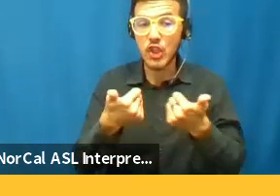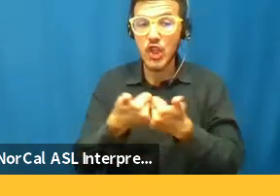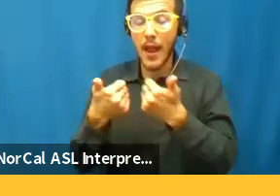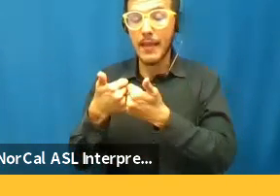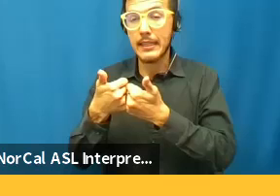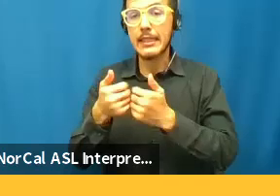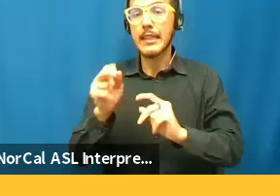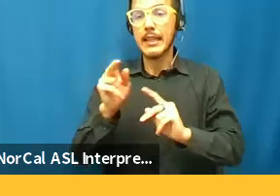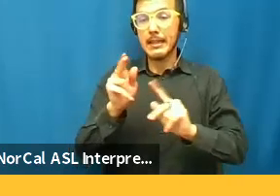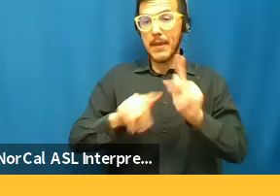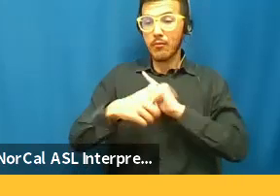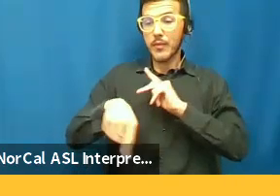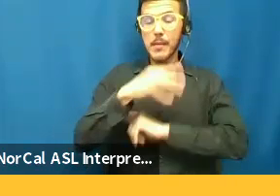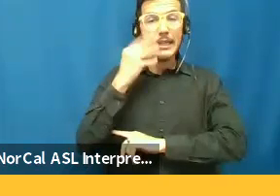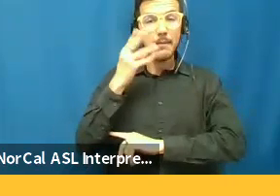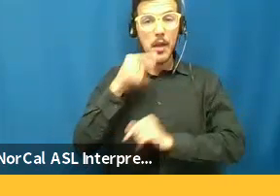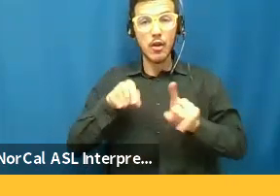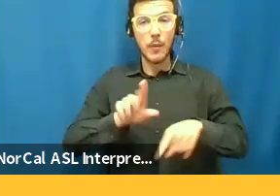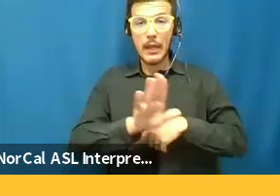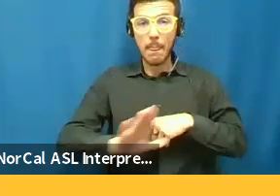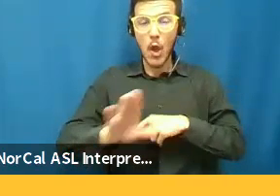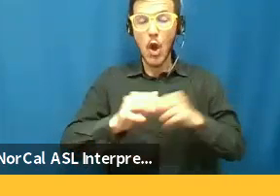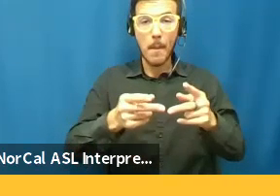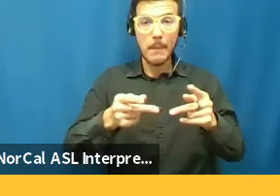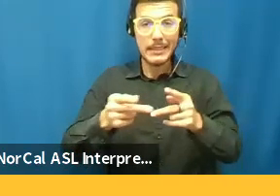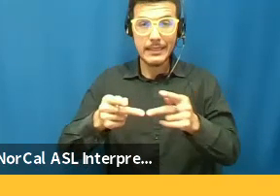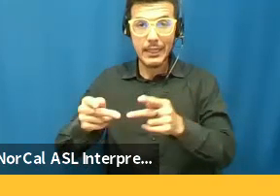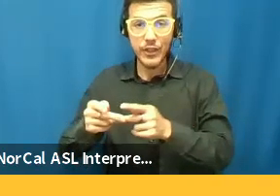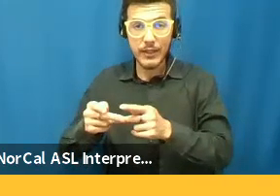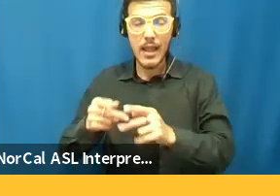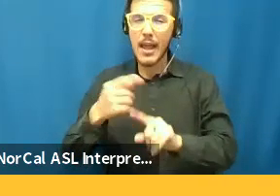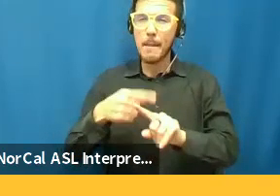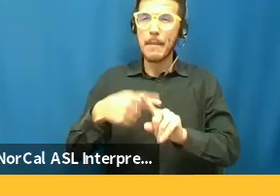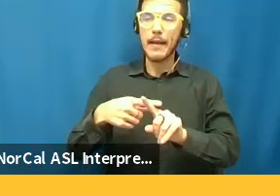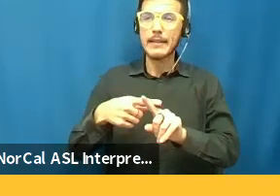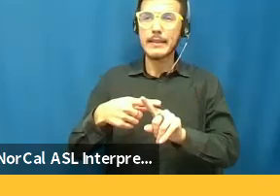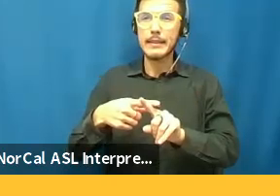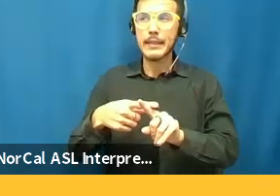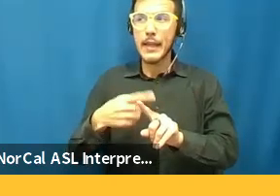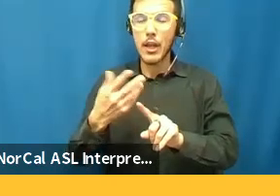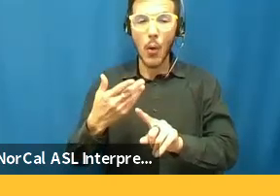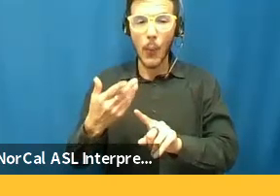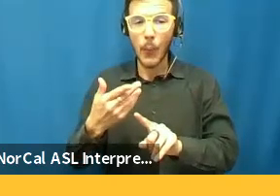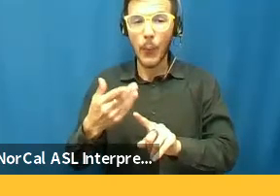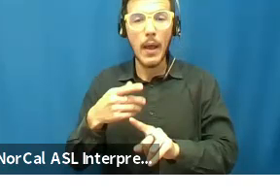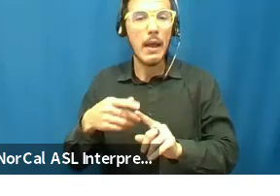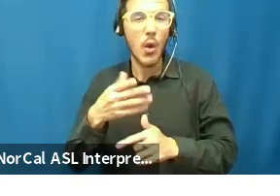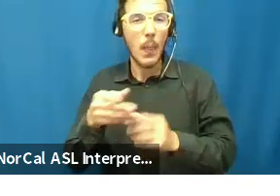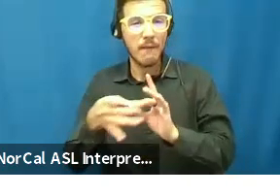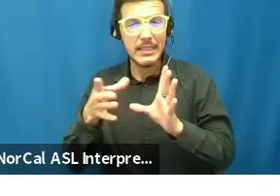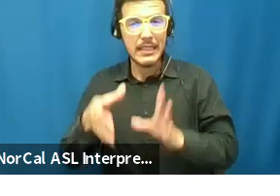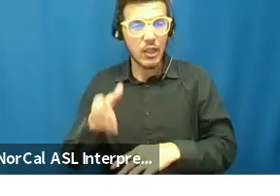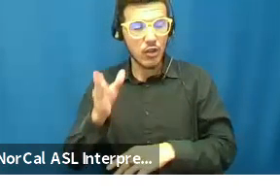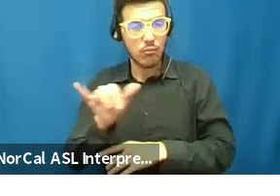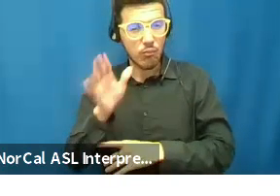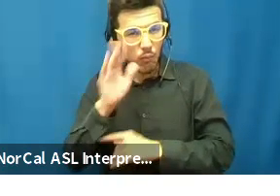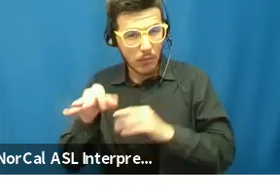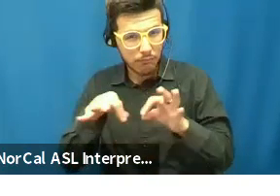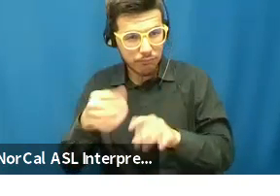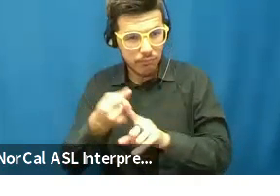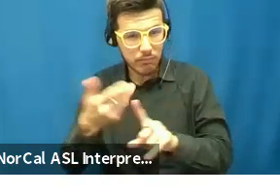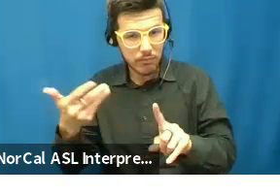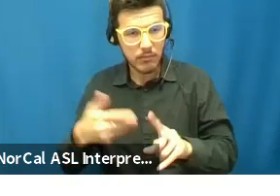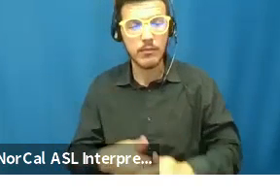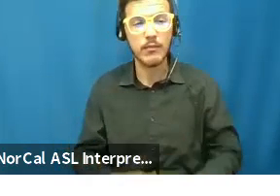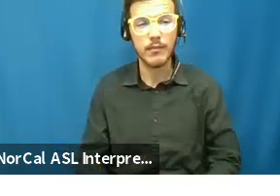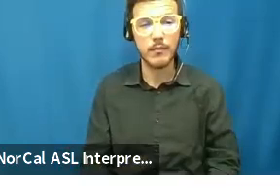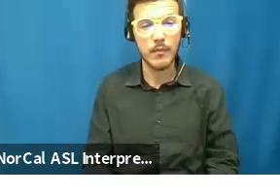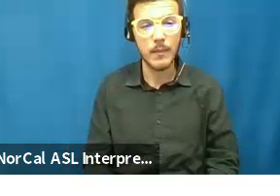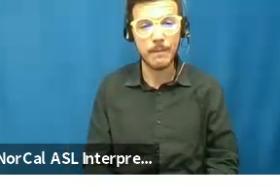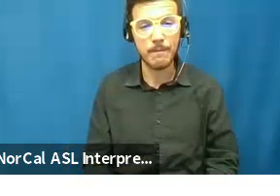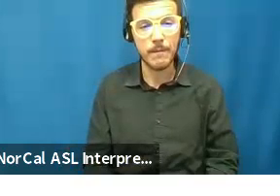their positions, and really also what made their position go well, the facilitators. Next slide.